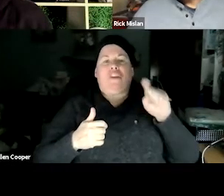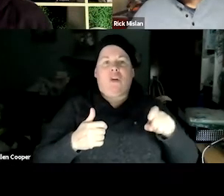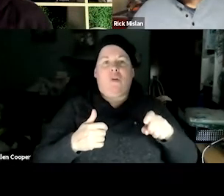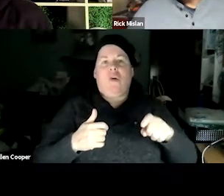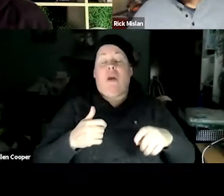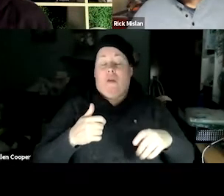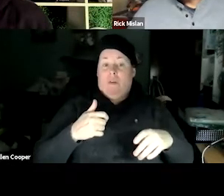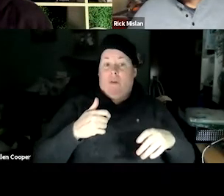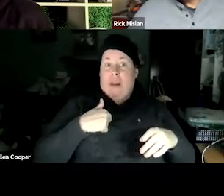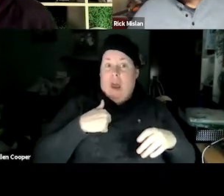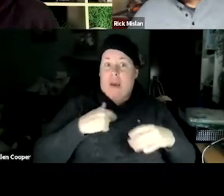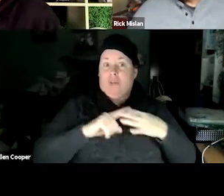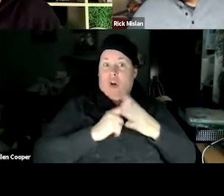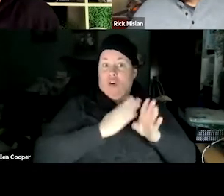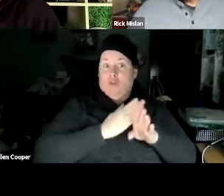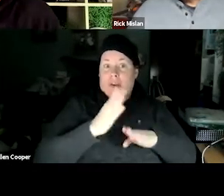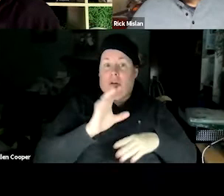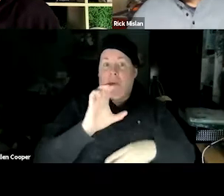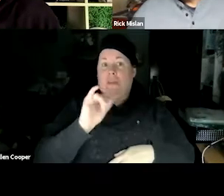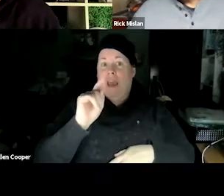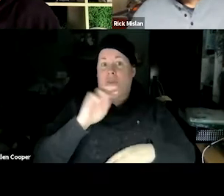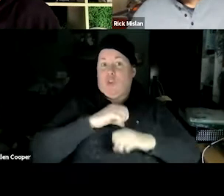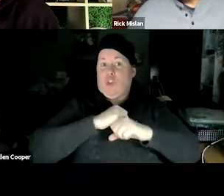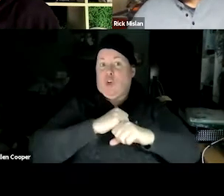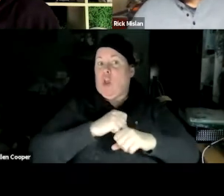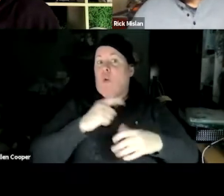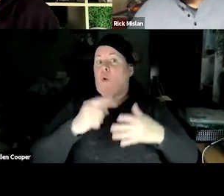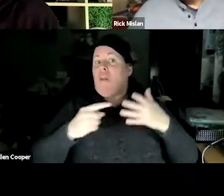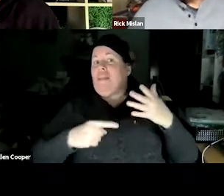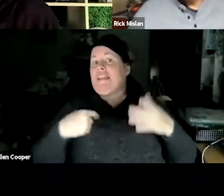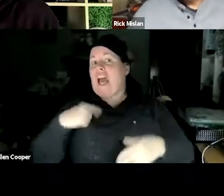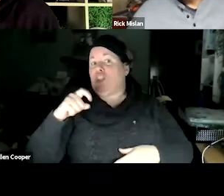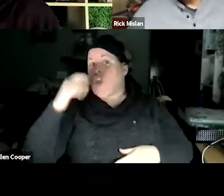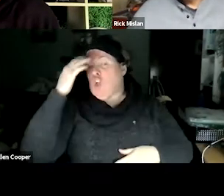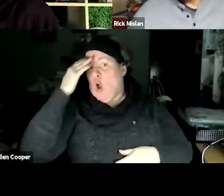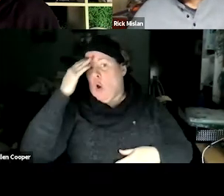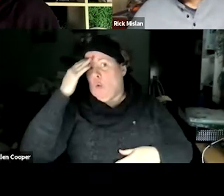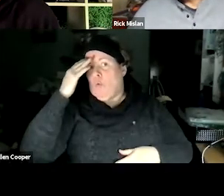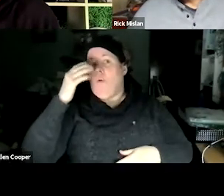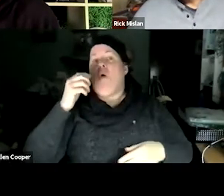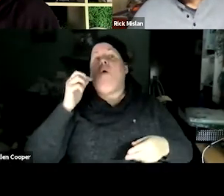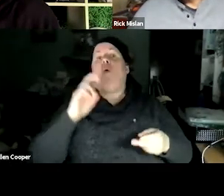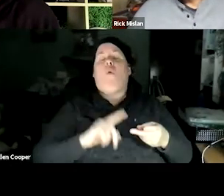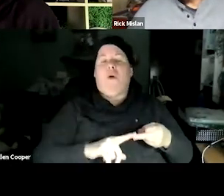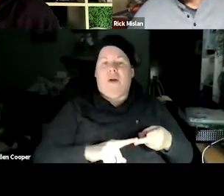Rick Mislan: What's been okay so go with that one. Or I'm trying to